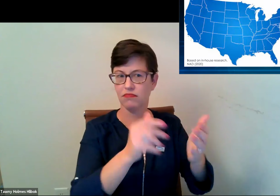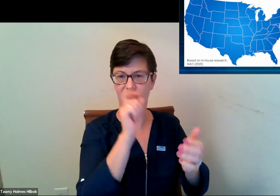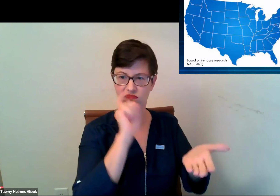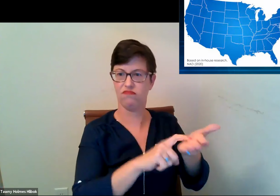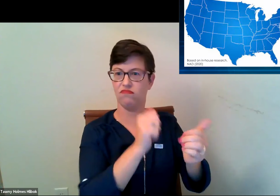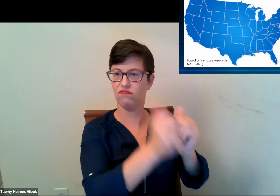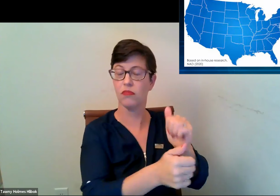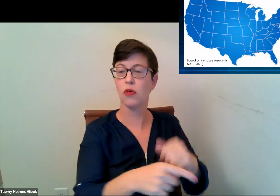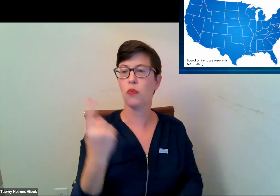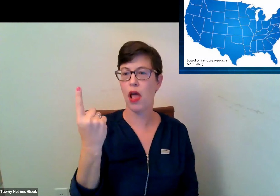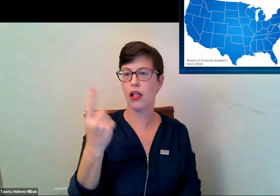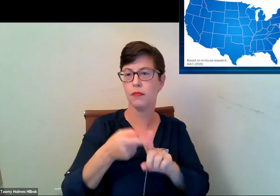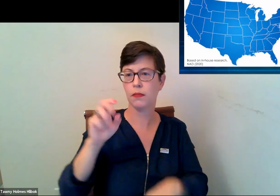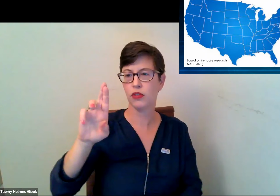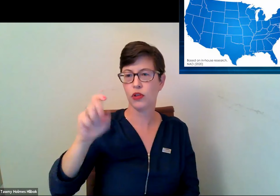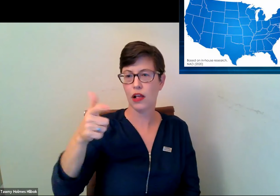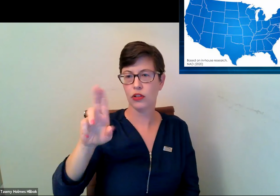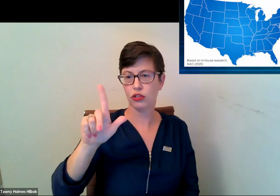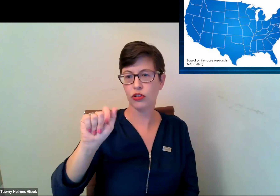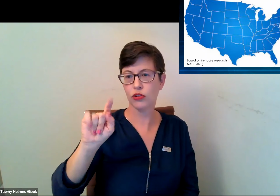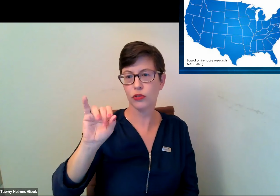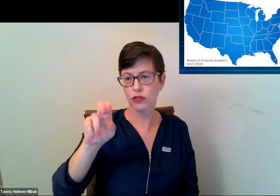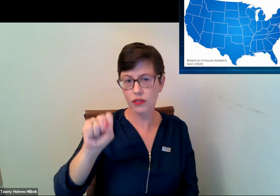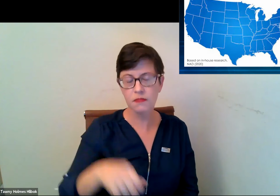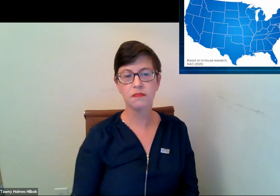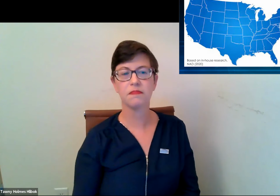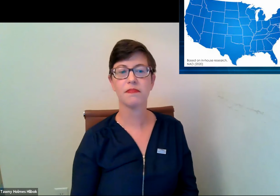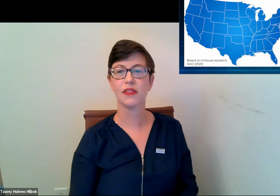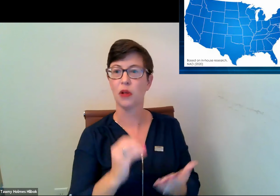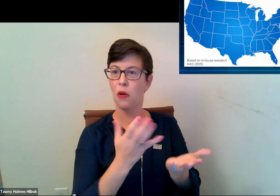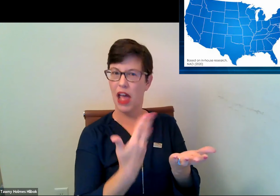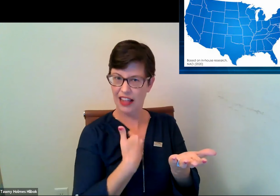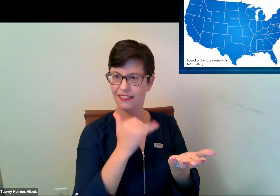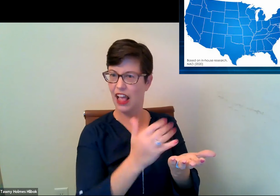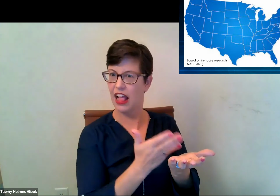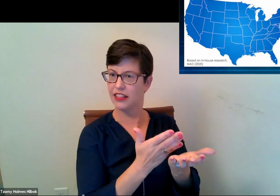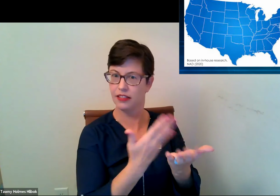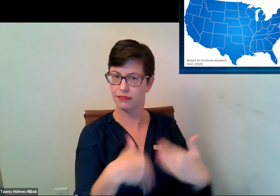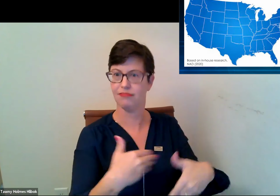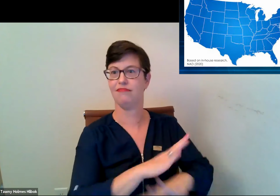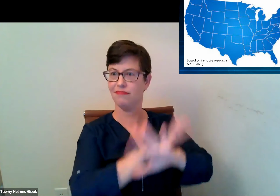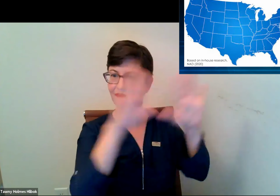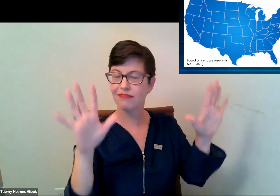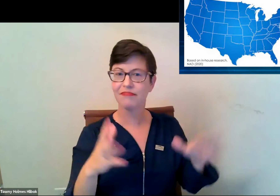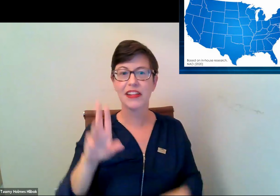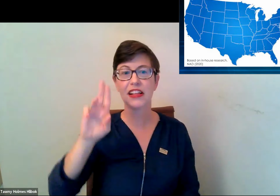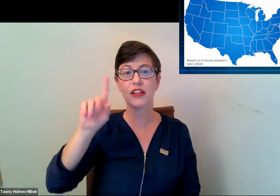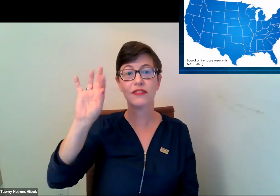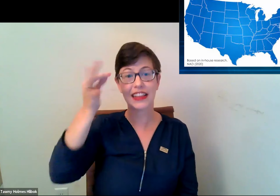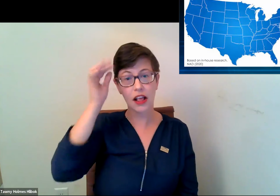It were in the legislative process we're in the process to pass the law to recognize it as a state, but still those numbers are tremendous.